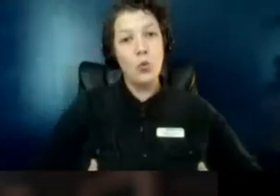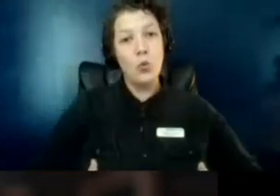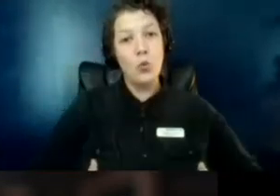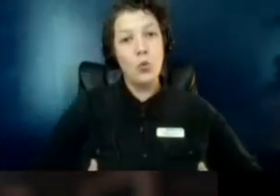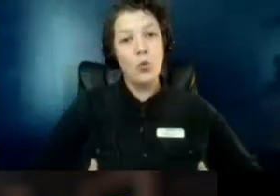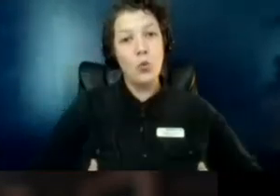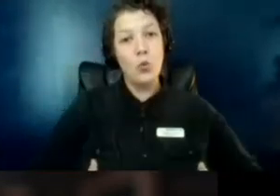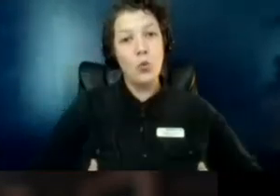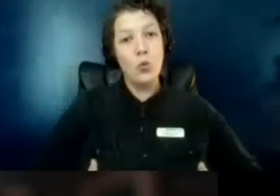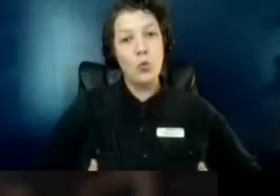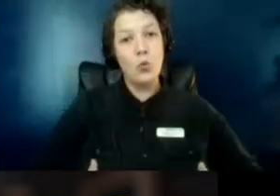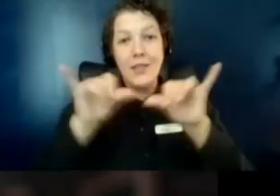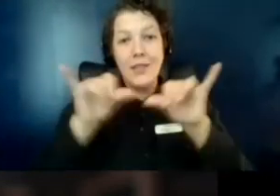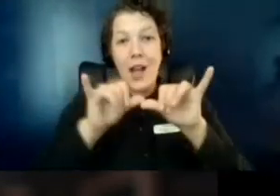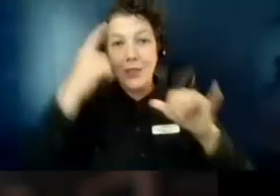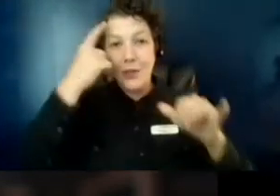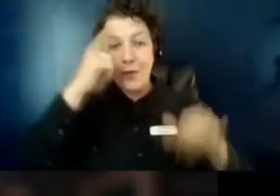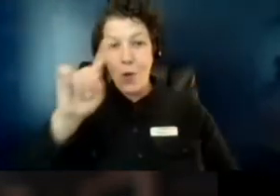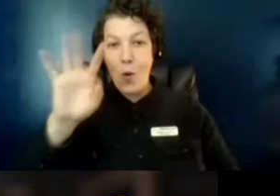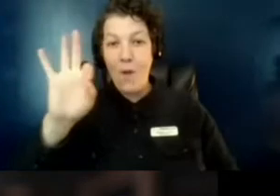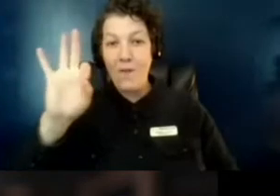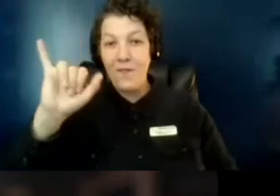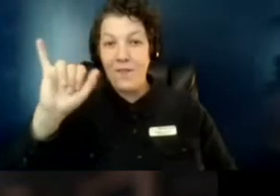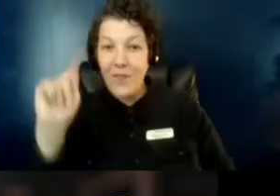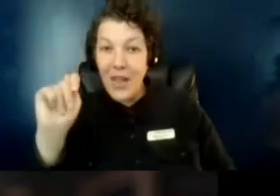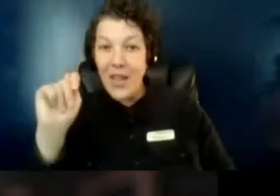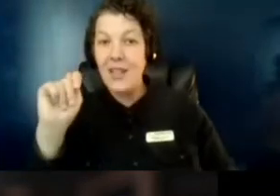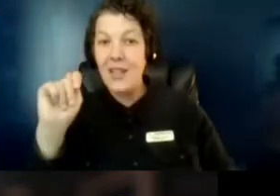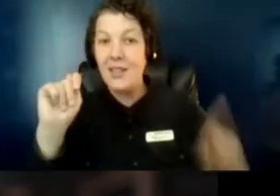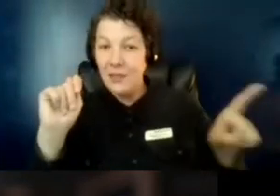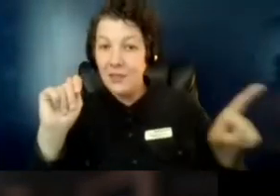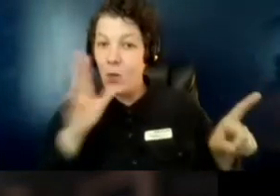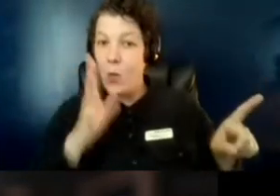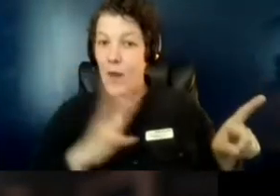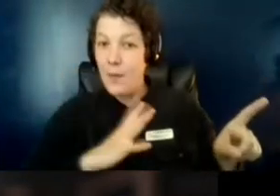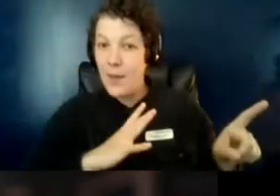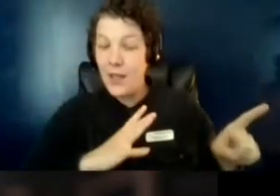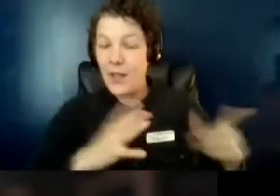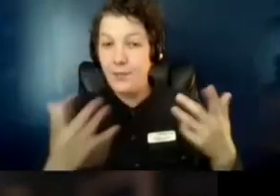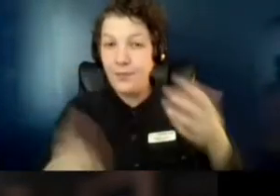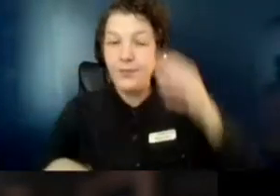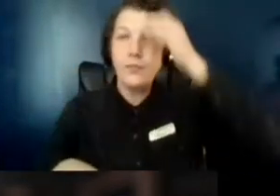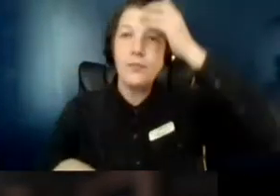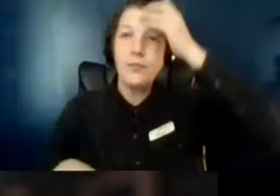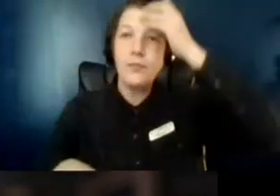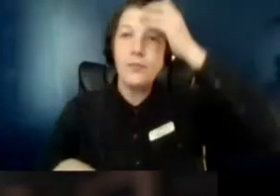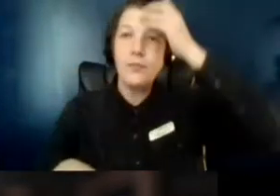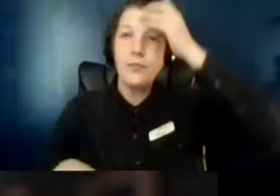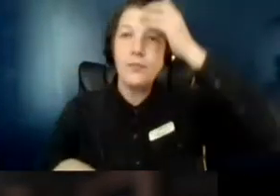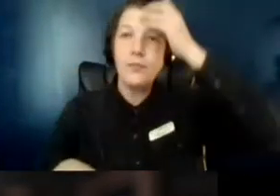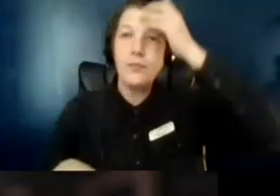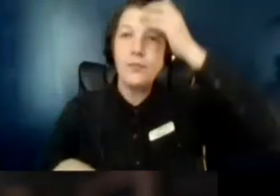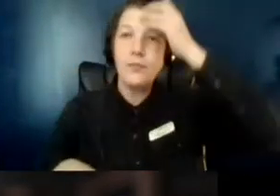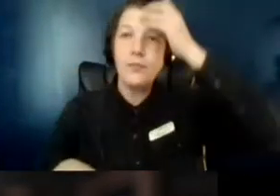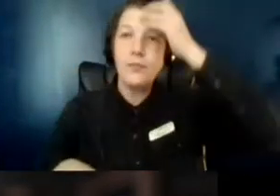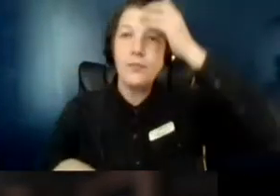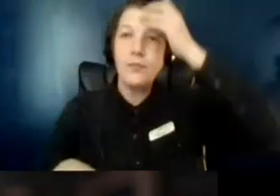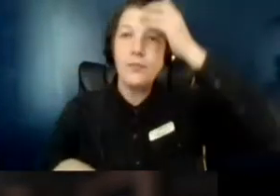And this is an indicator of sort of where we're at today. We don't realize that this